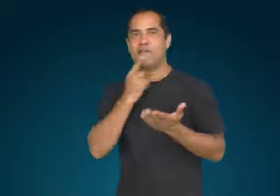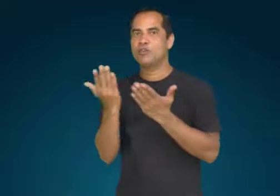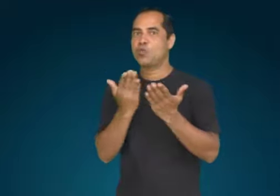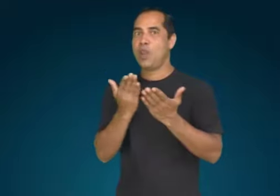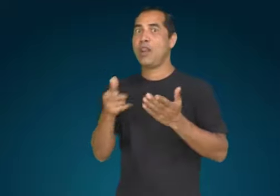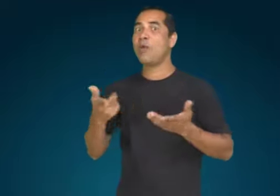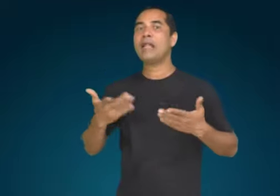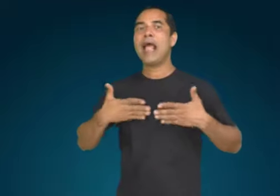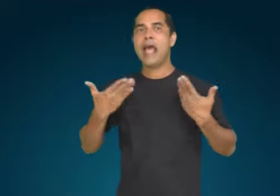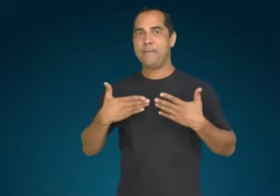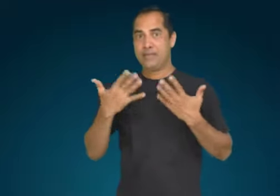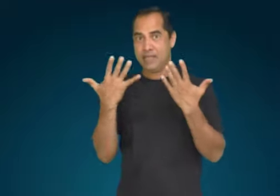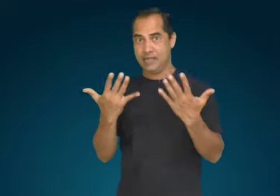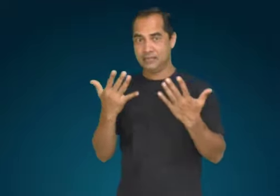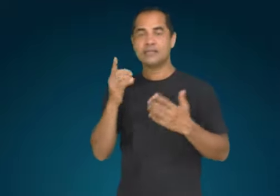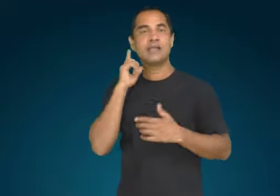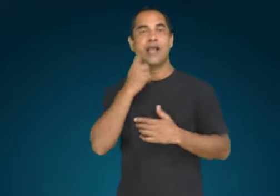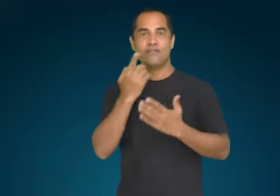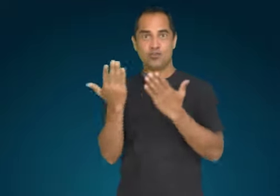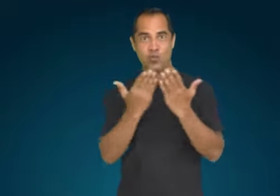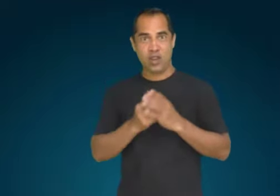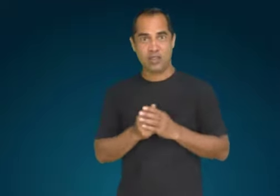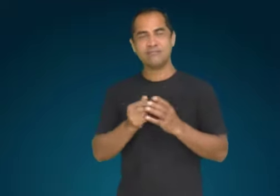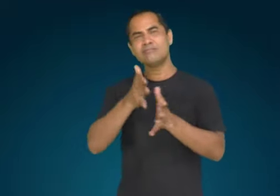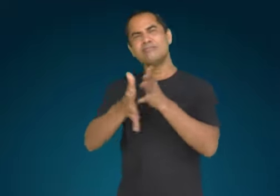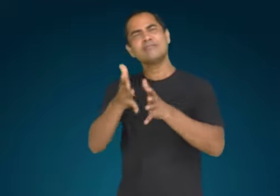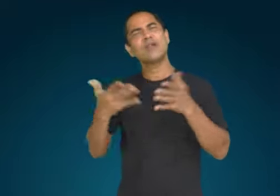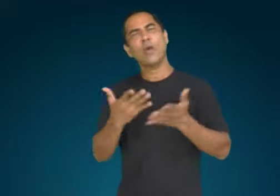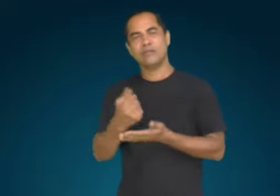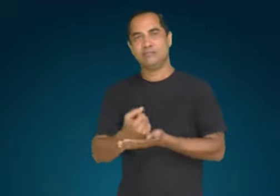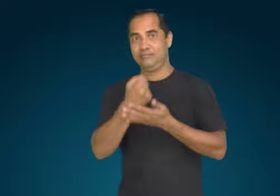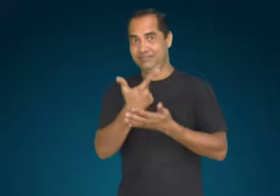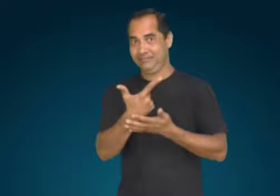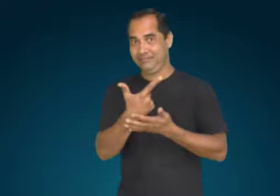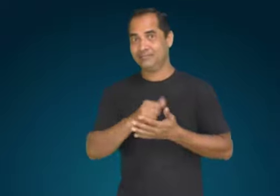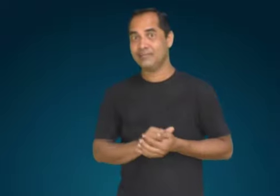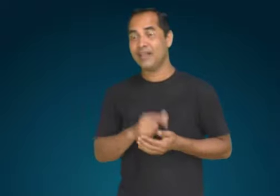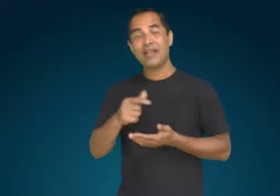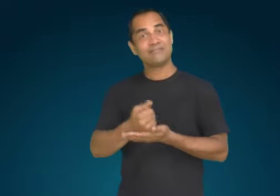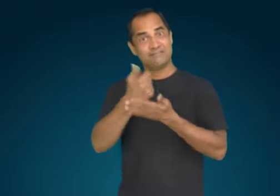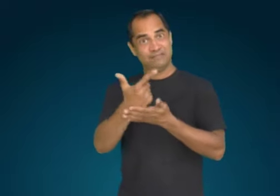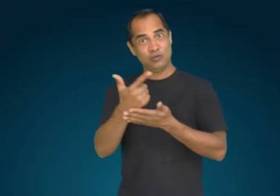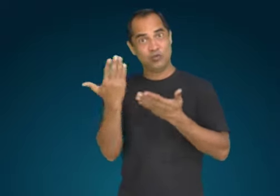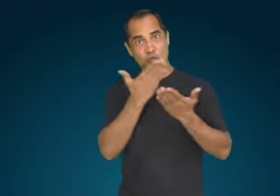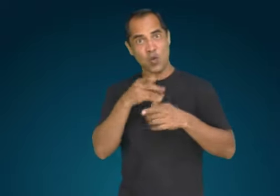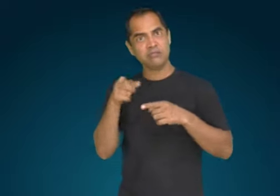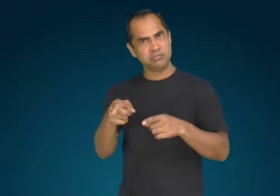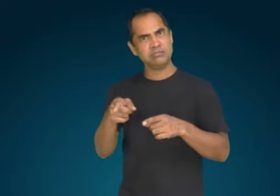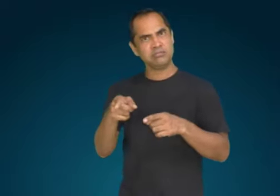p2pdm which involves a bigger team and more innovative teaching learning strategies the p2p dm has been established